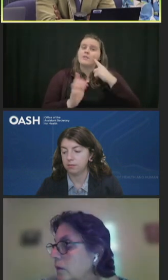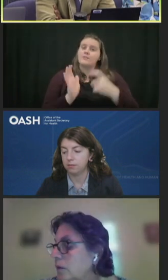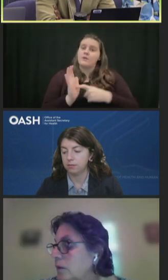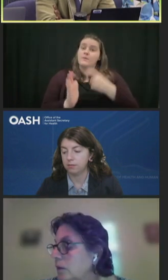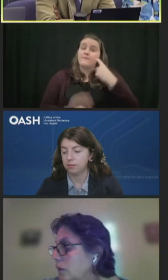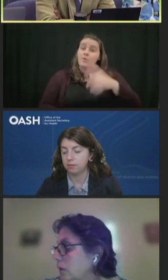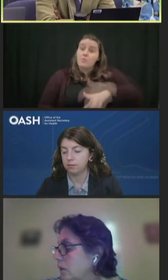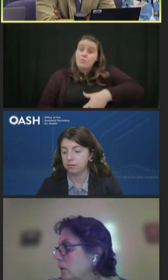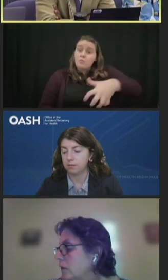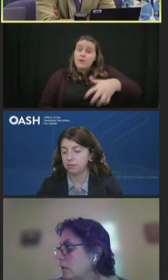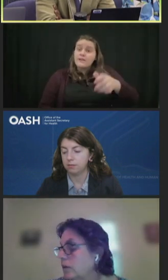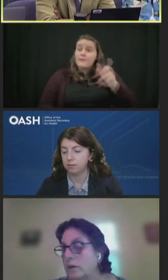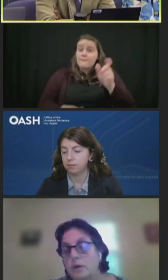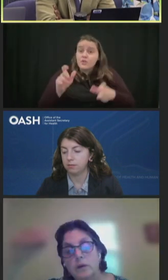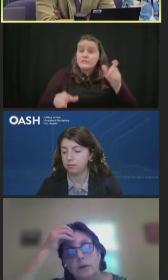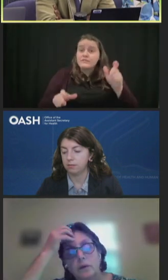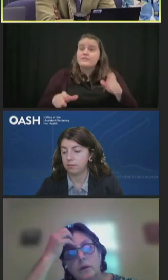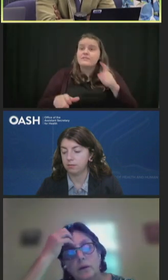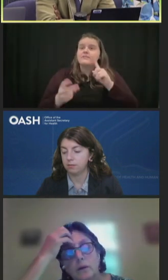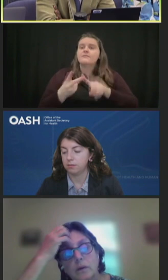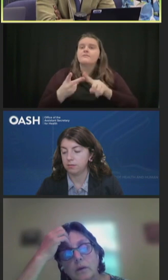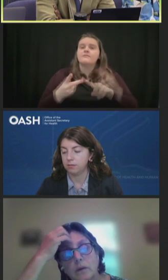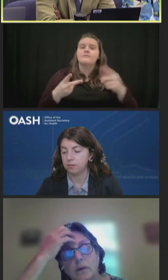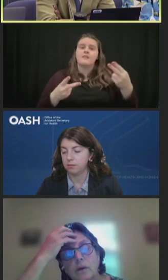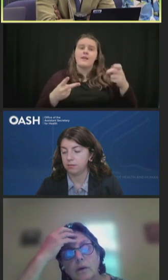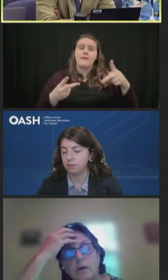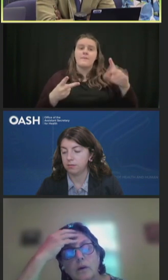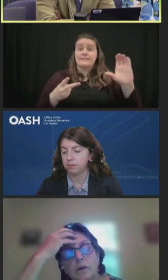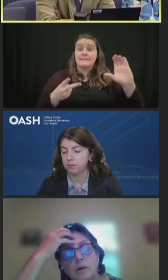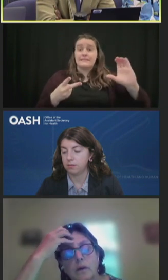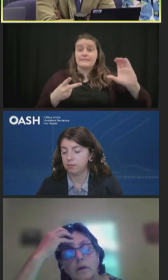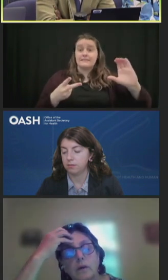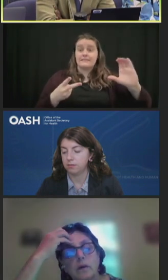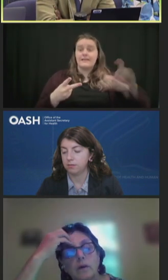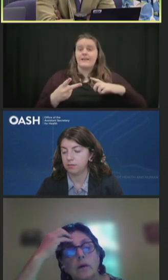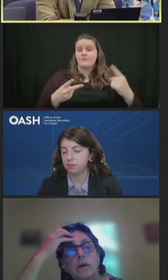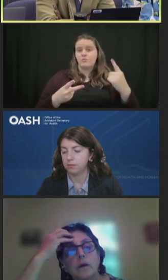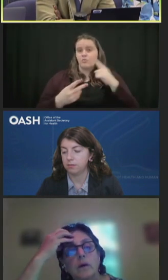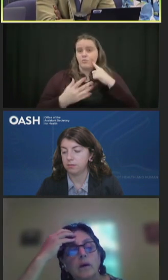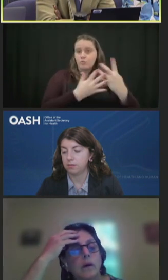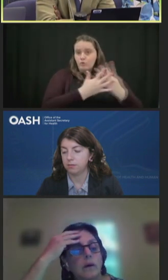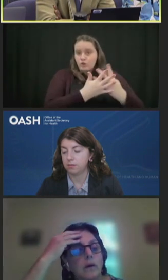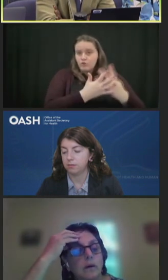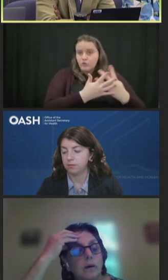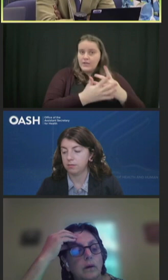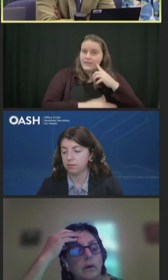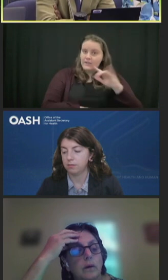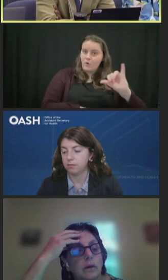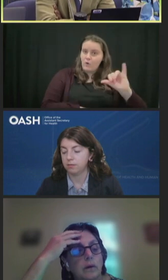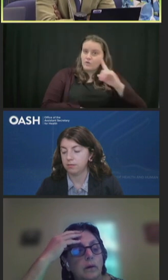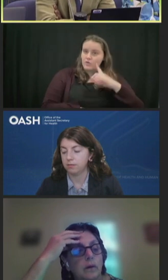also for hepatitis C, there is screening for that as well, positive recommendation.